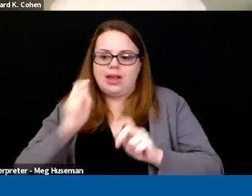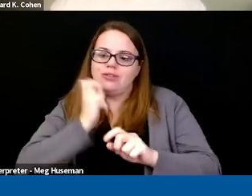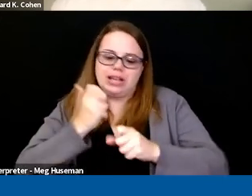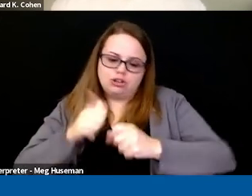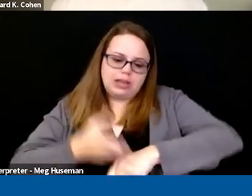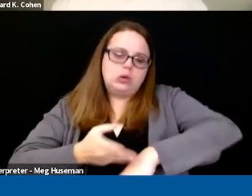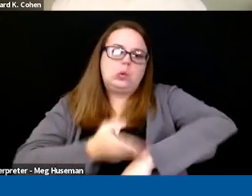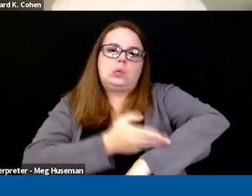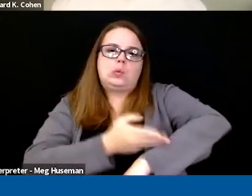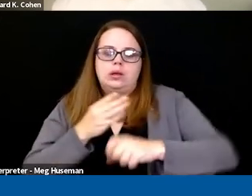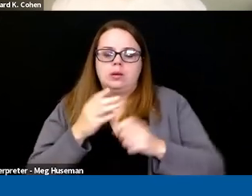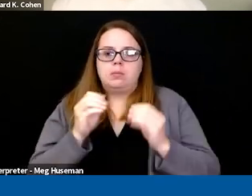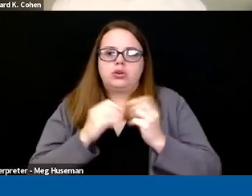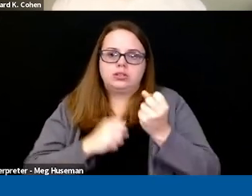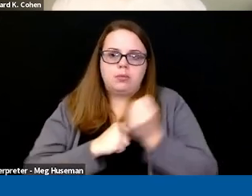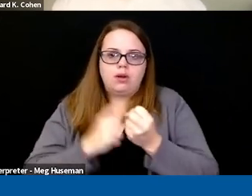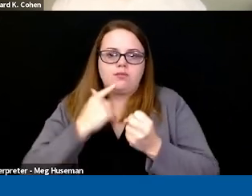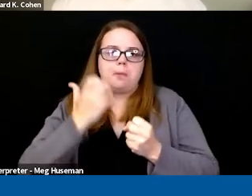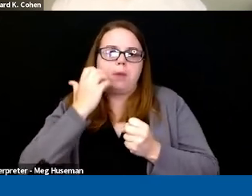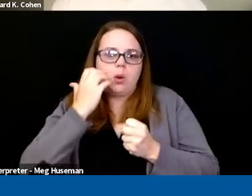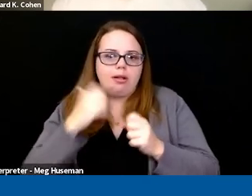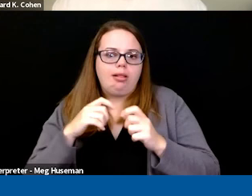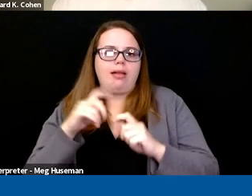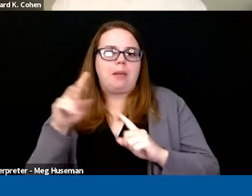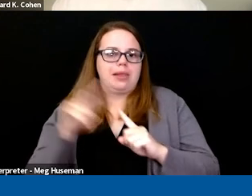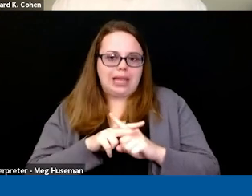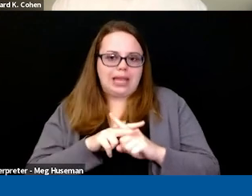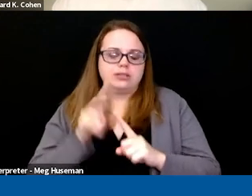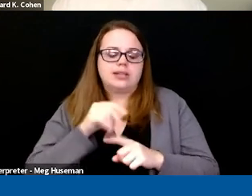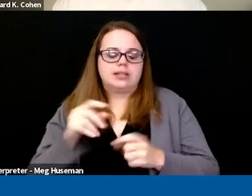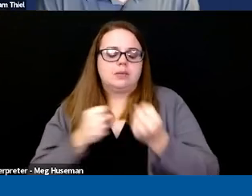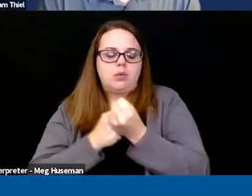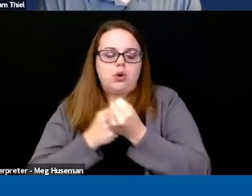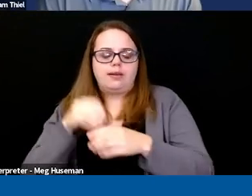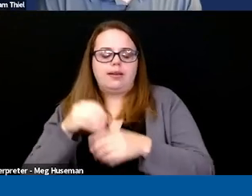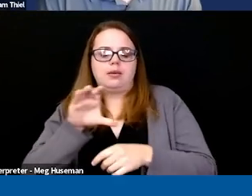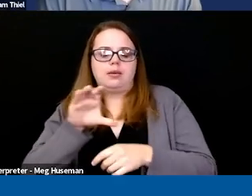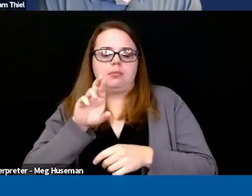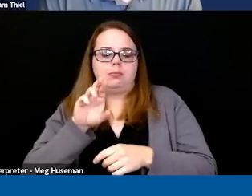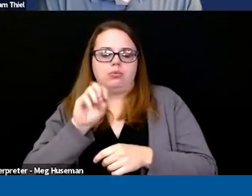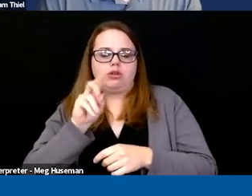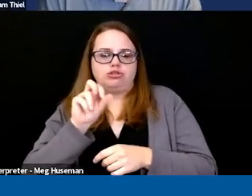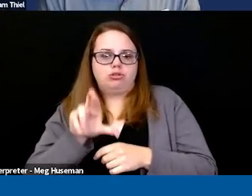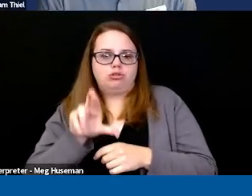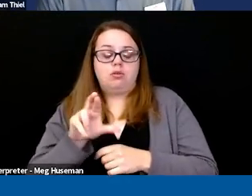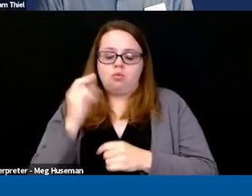for mobile applications and browsers. Great. Okay. And looks like we have just one final question here.